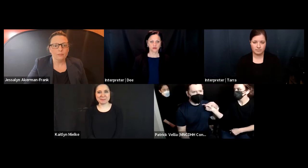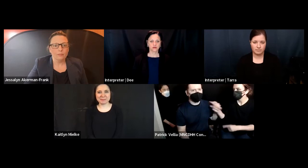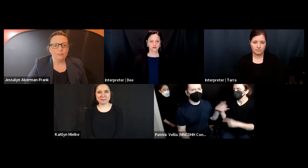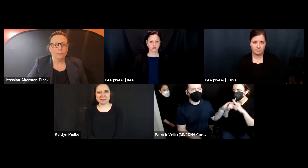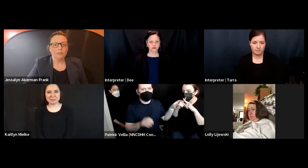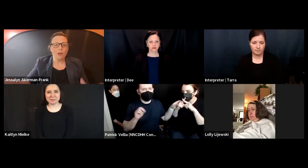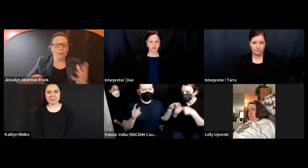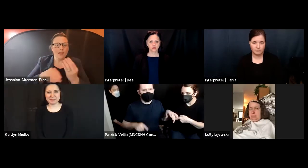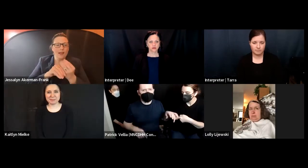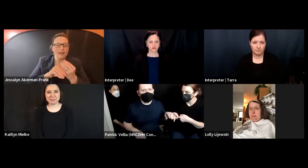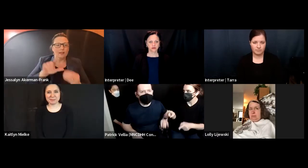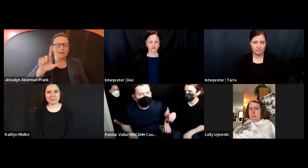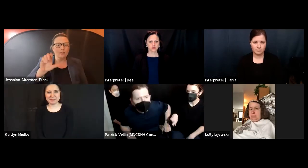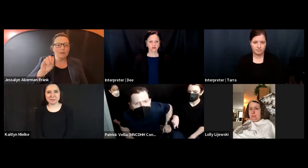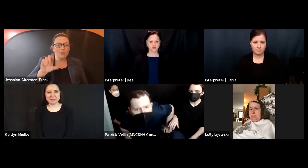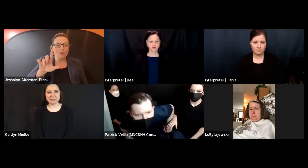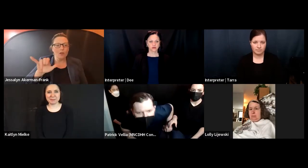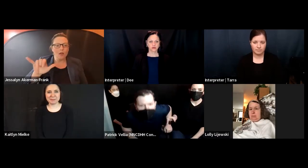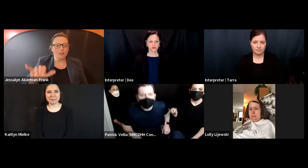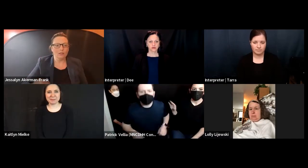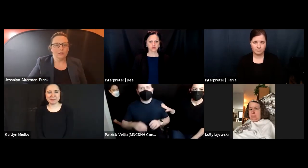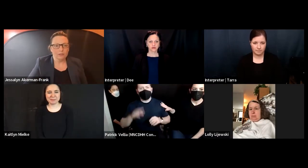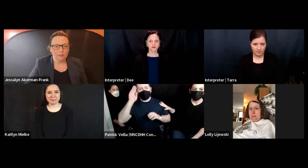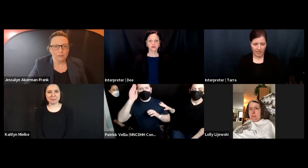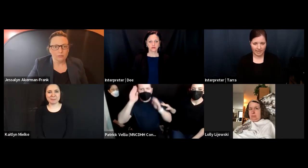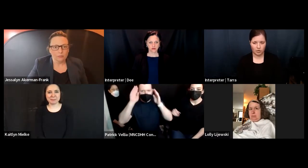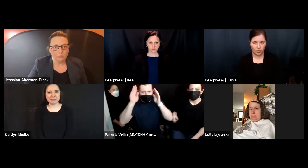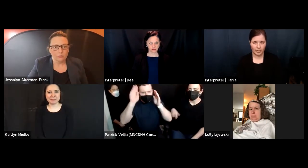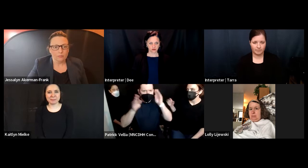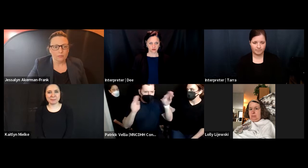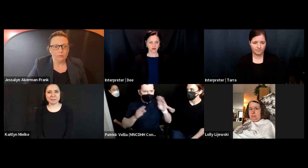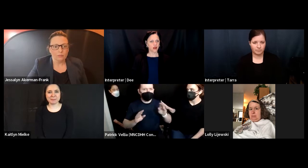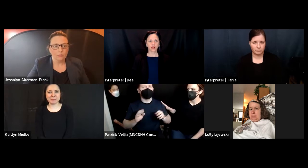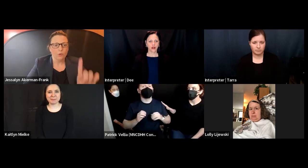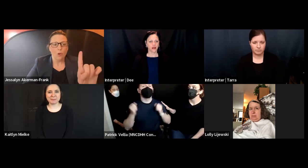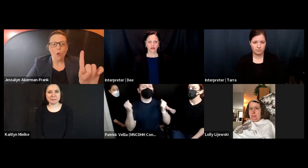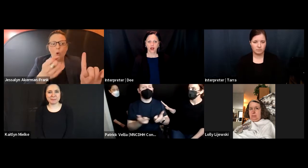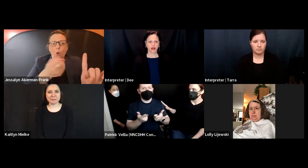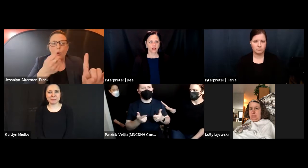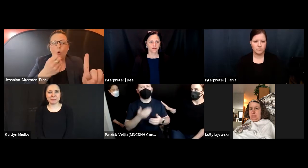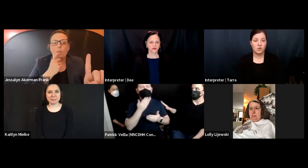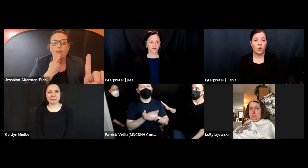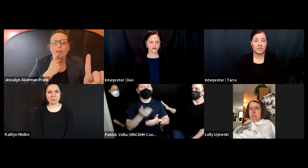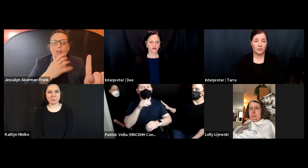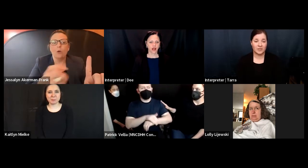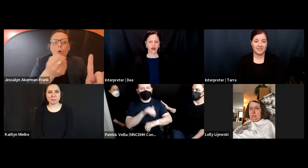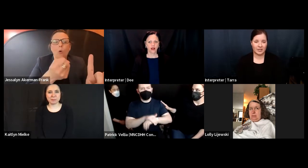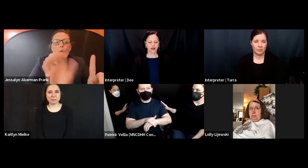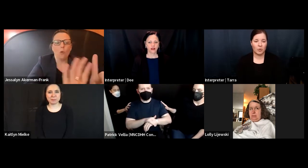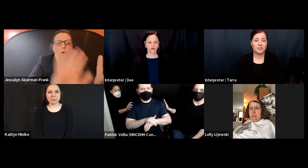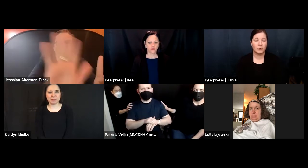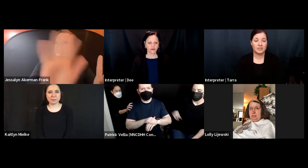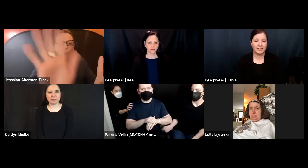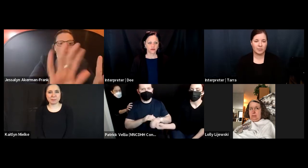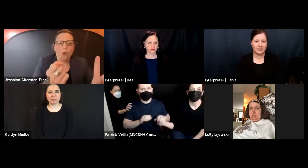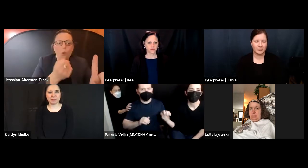And I'm going to also add Kaitlyn.